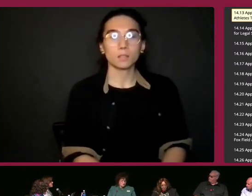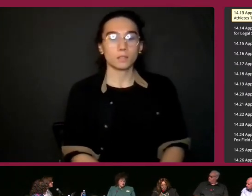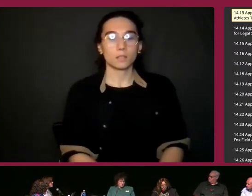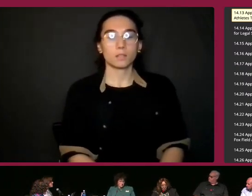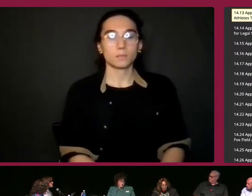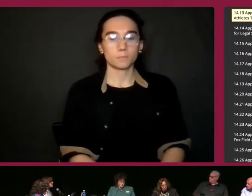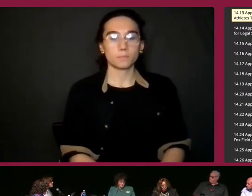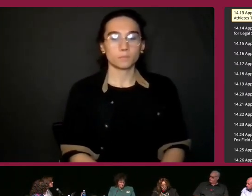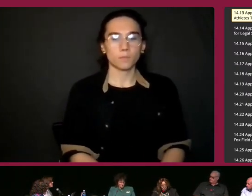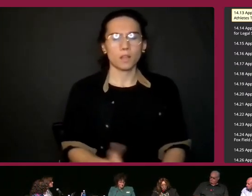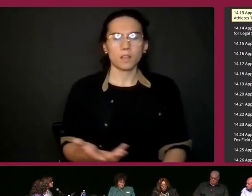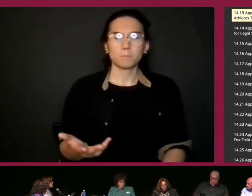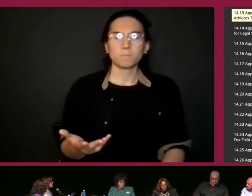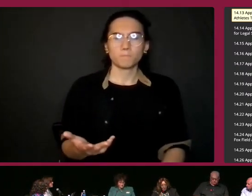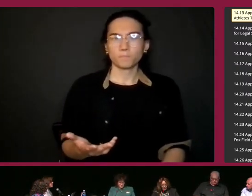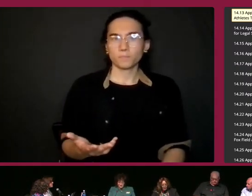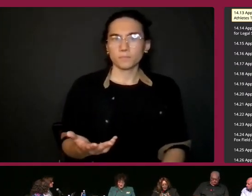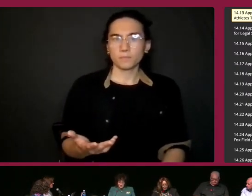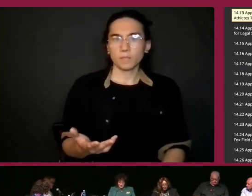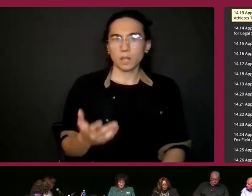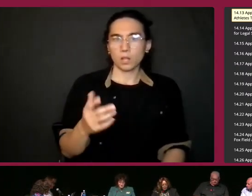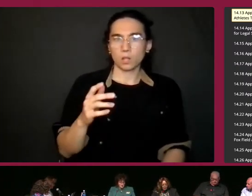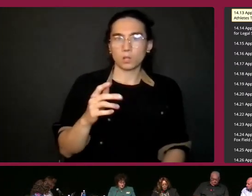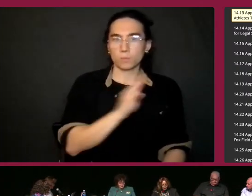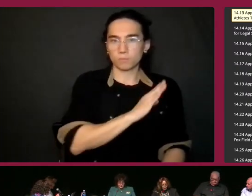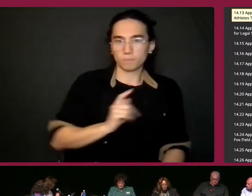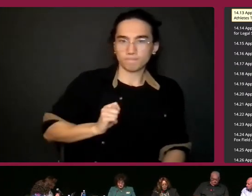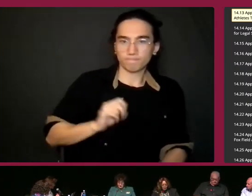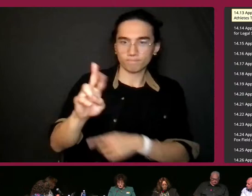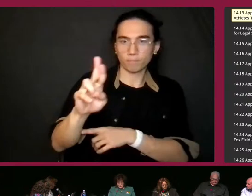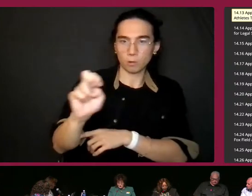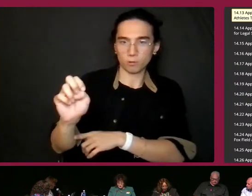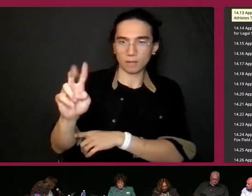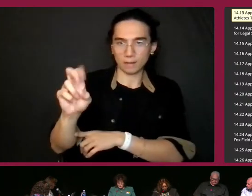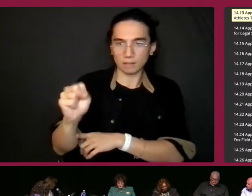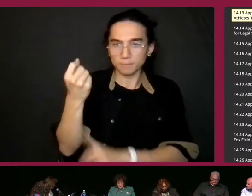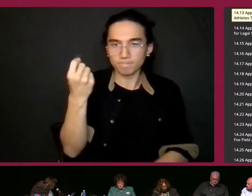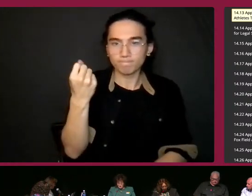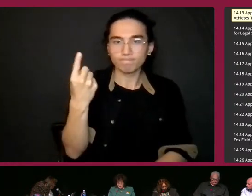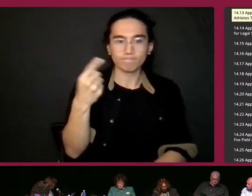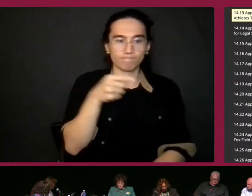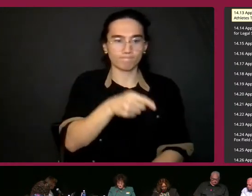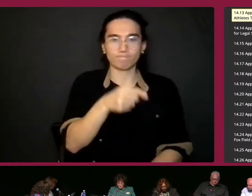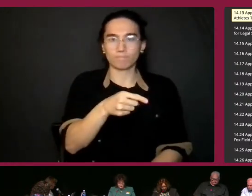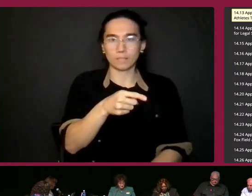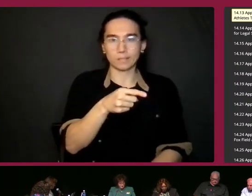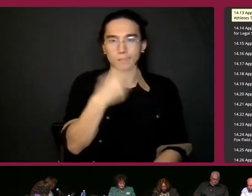Um, Trustee Rives, it is a continuation of a previous agreement with AVORS,